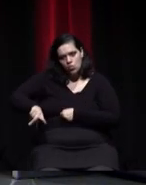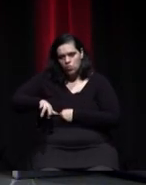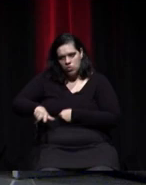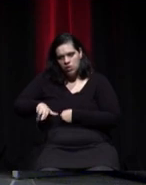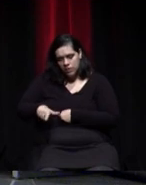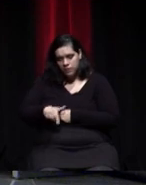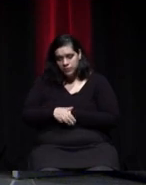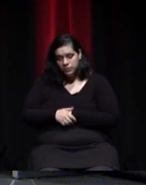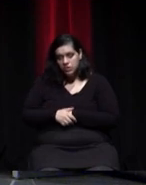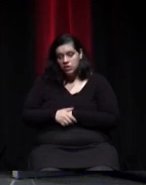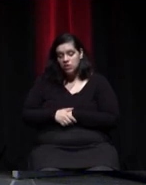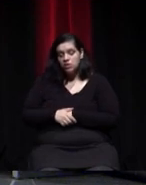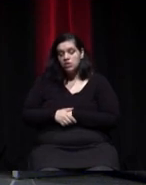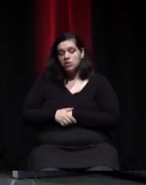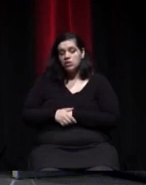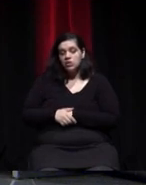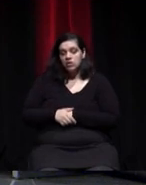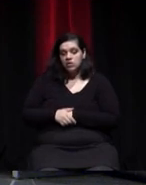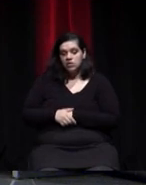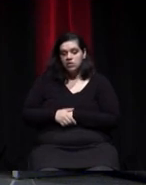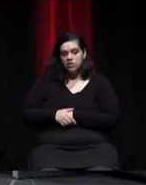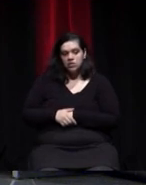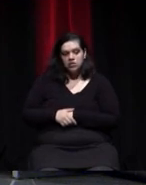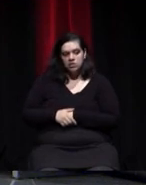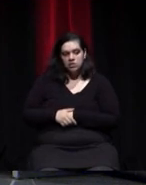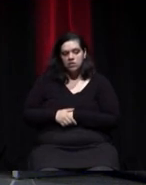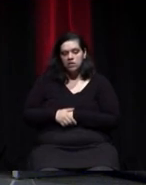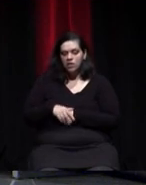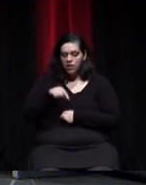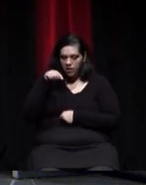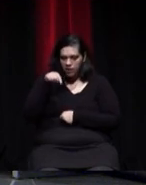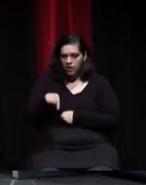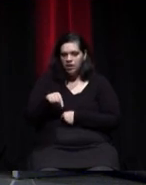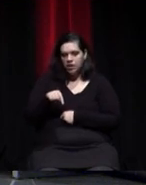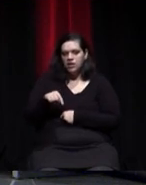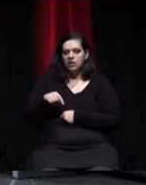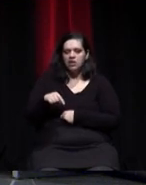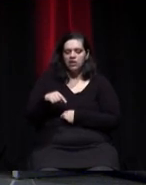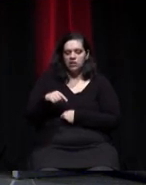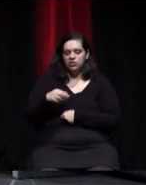This is the face of the thing that bothers me a lot.